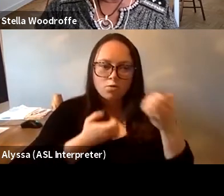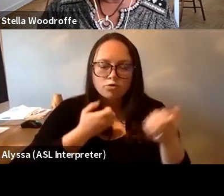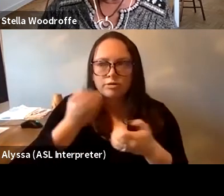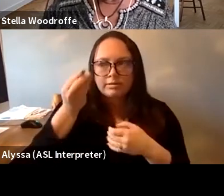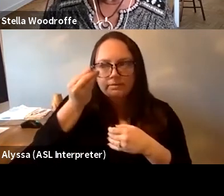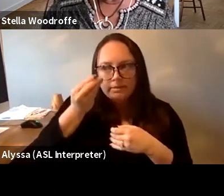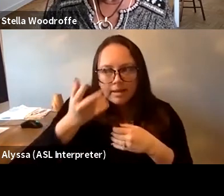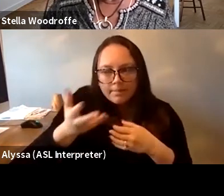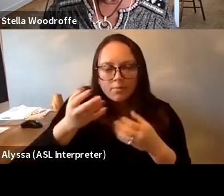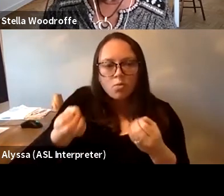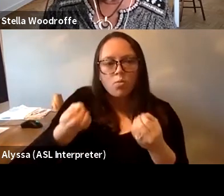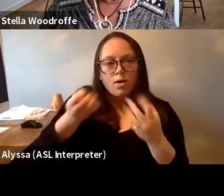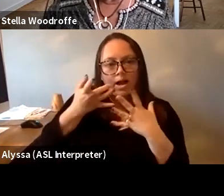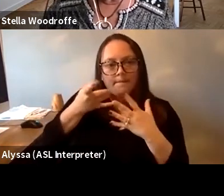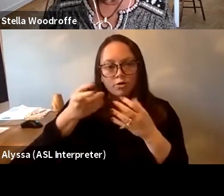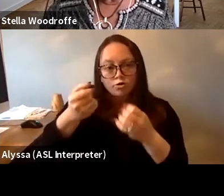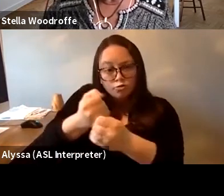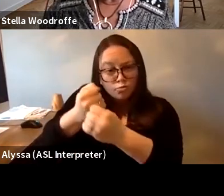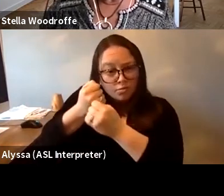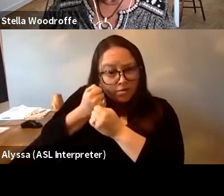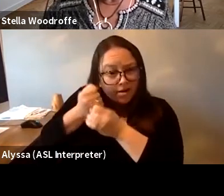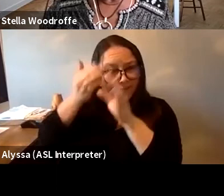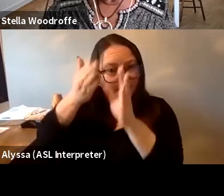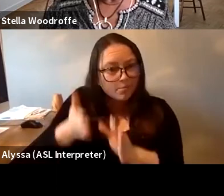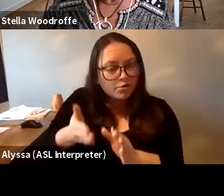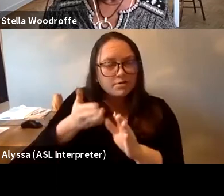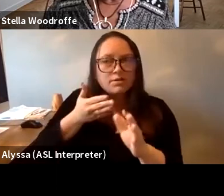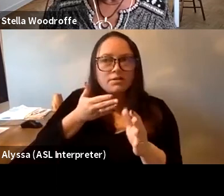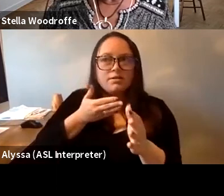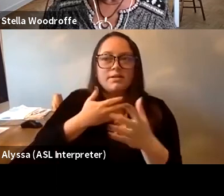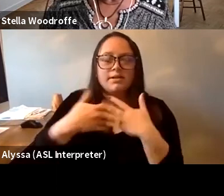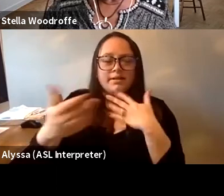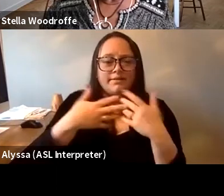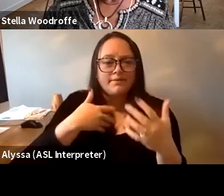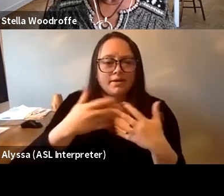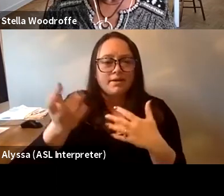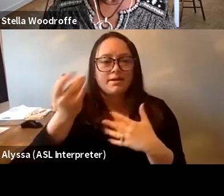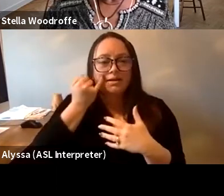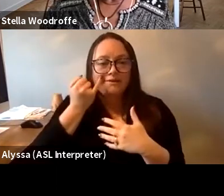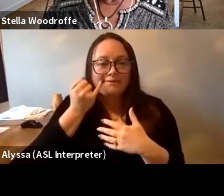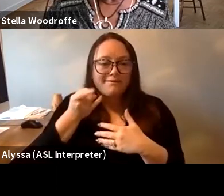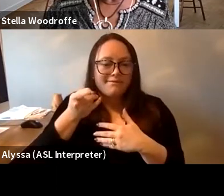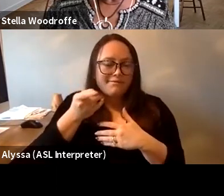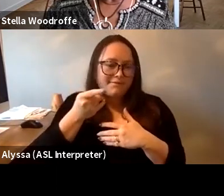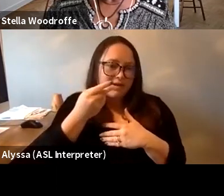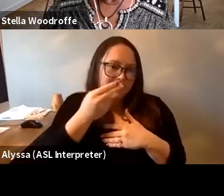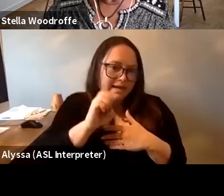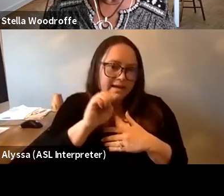person. Even if he or she has or has no intellectual disabilities